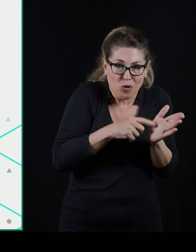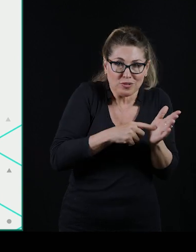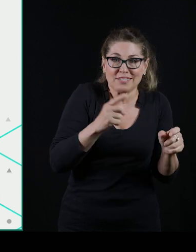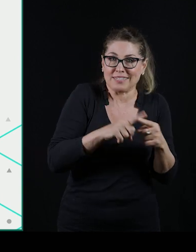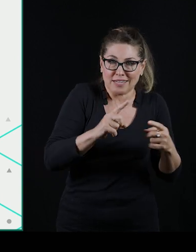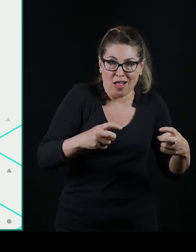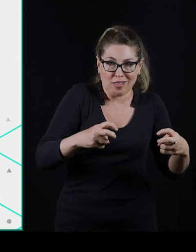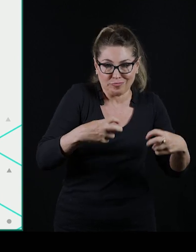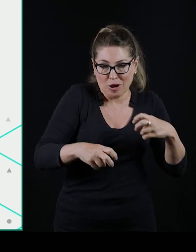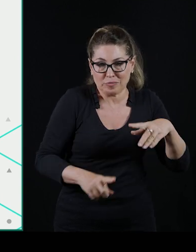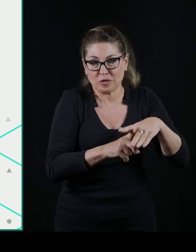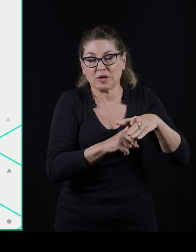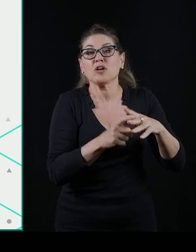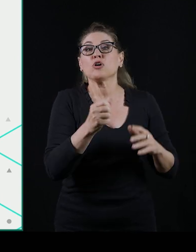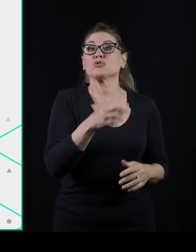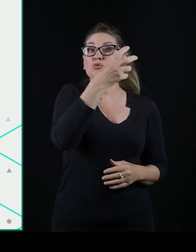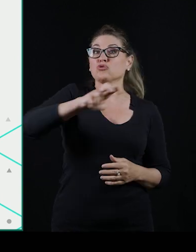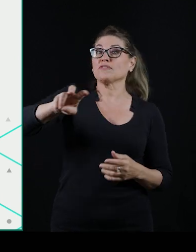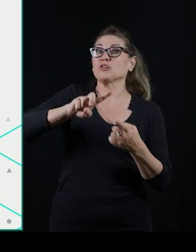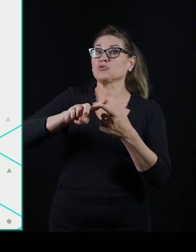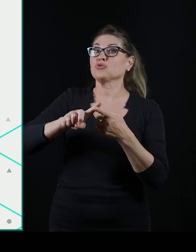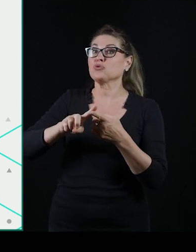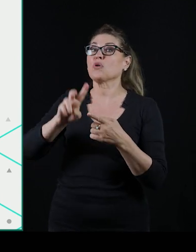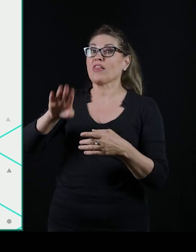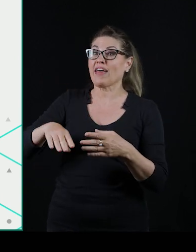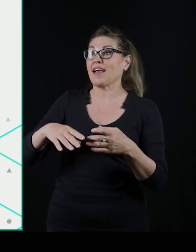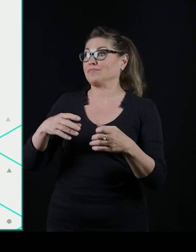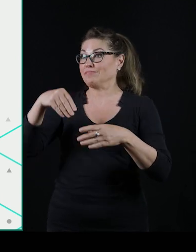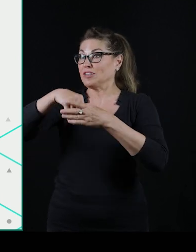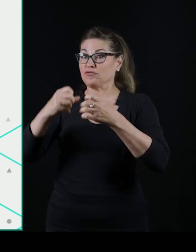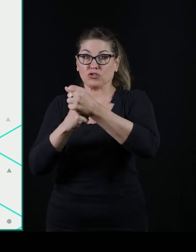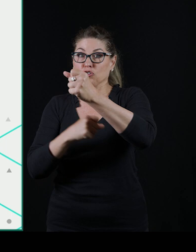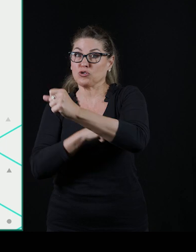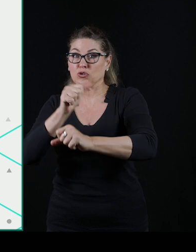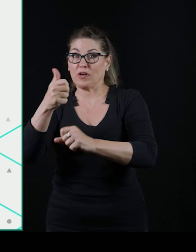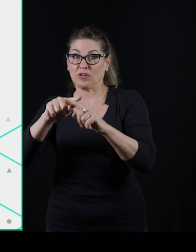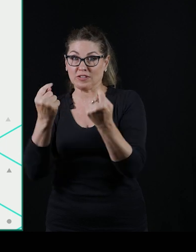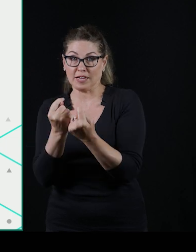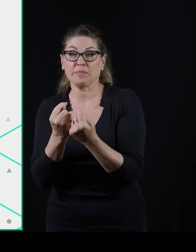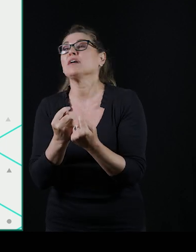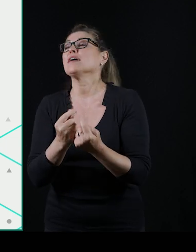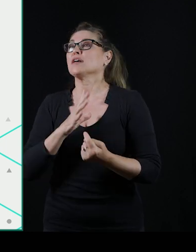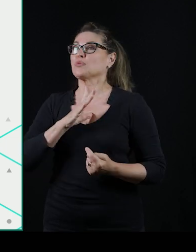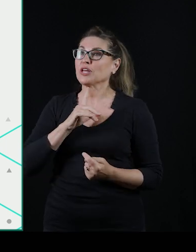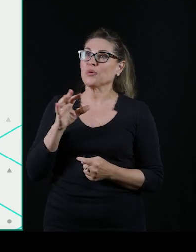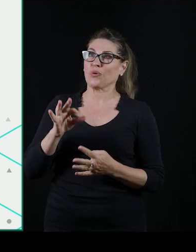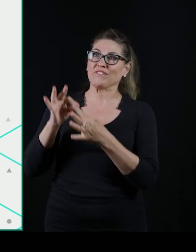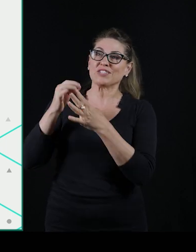So shifting responsibility for infrastructure to another team frees you up to go write really cool features for your game.